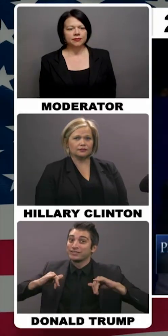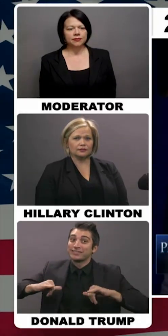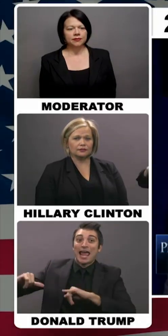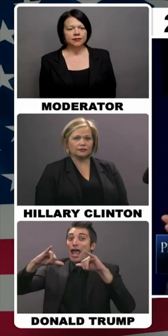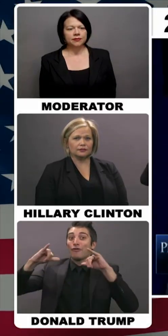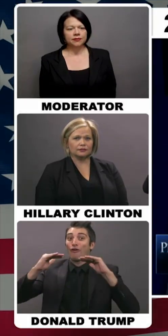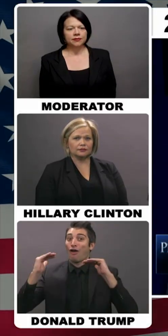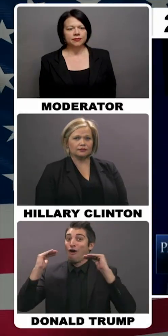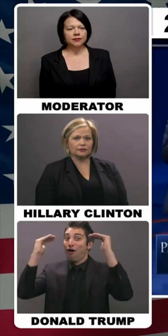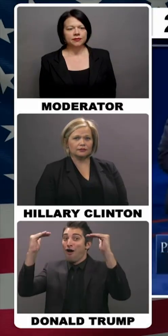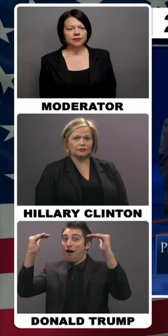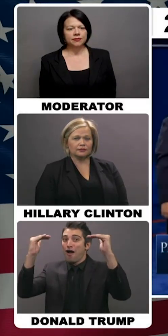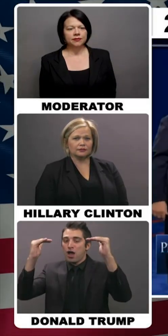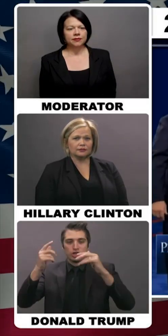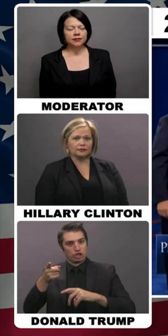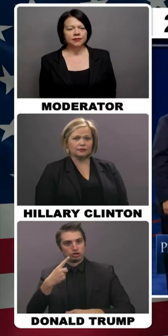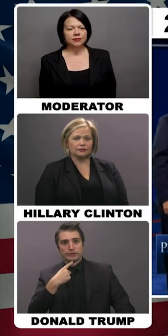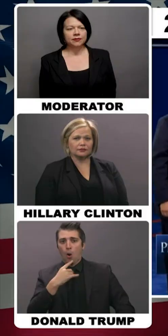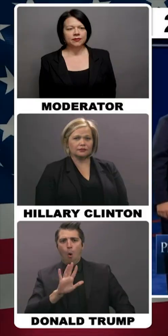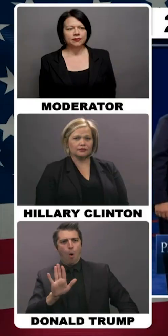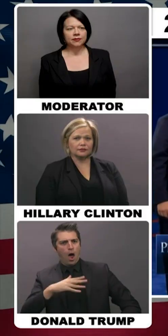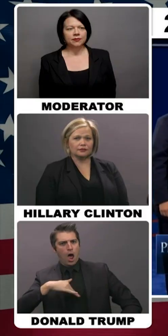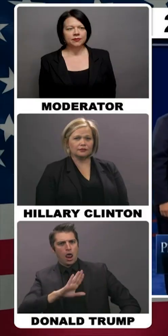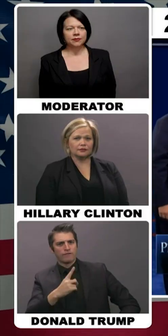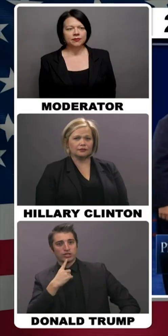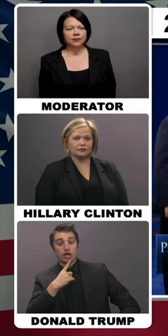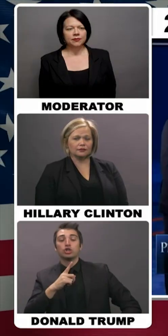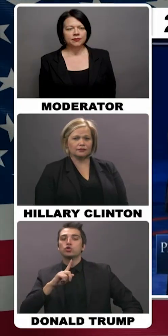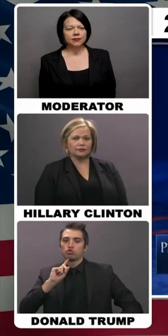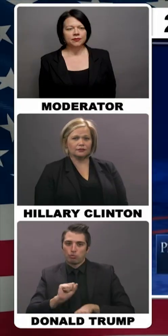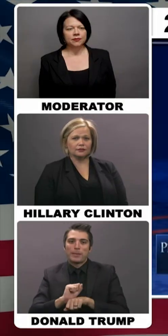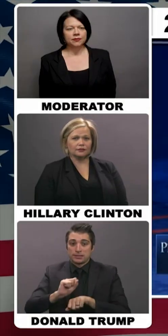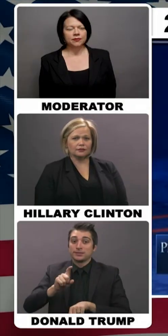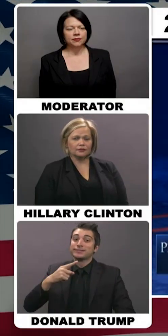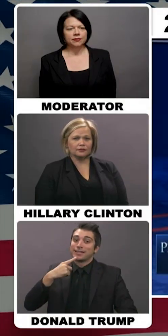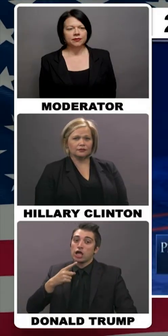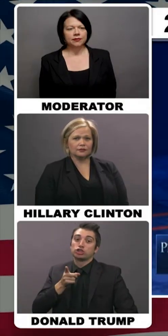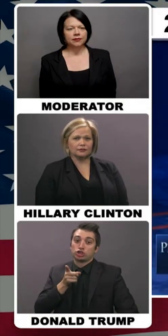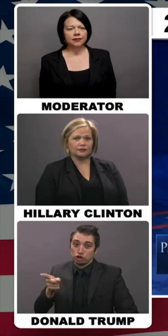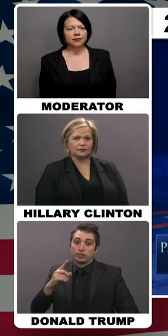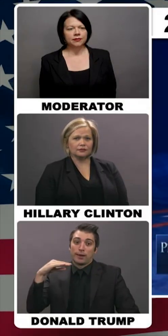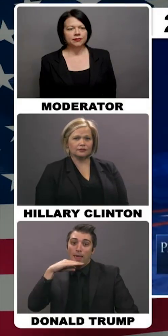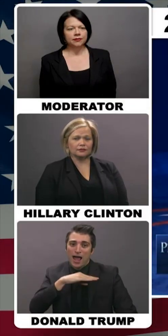They actually said that she lied. Okay? And she lied, but she's lied about a lot of things.